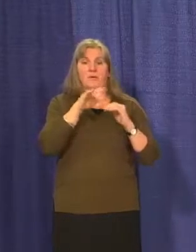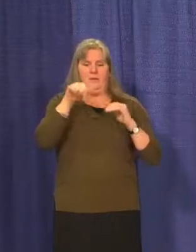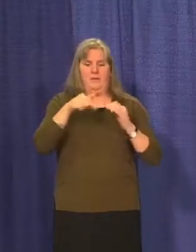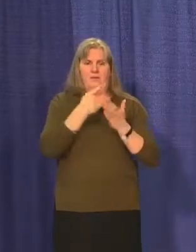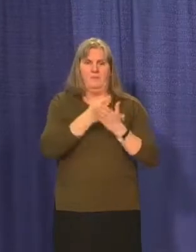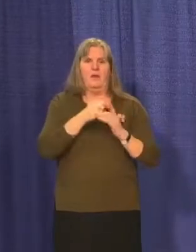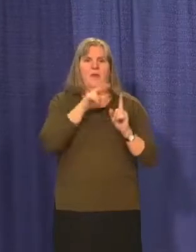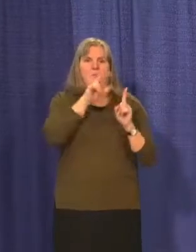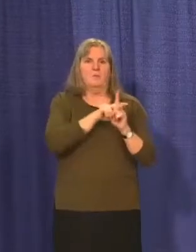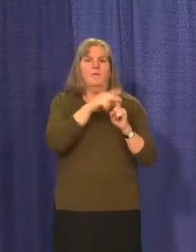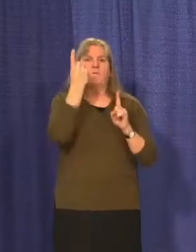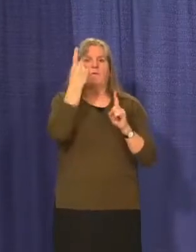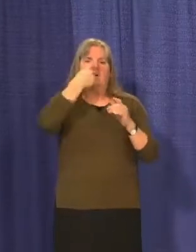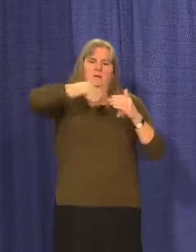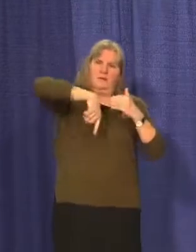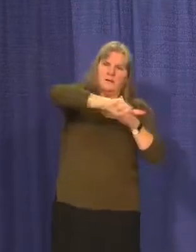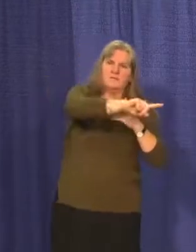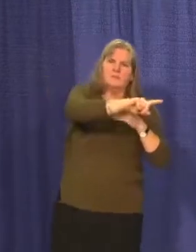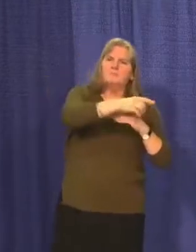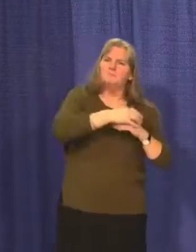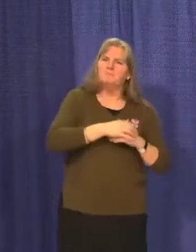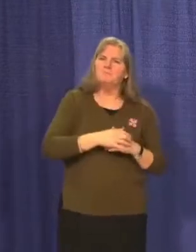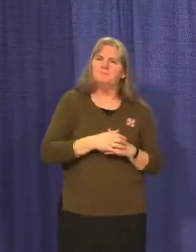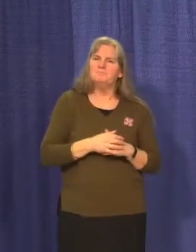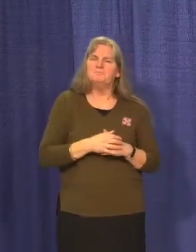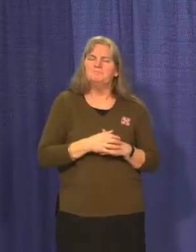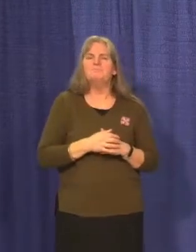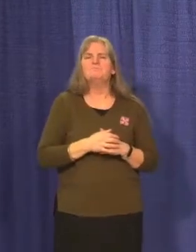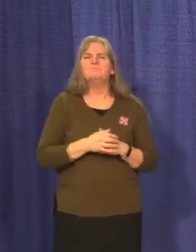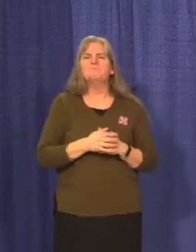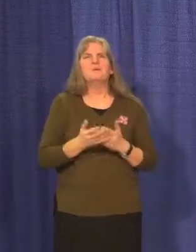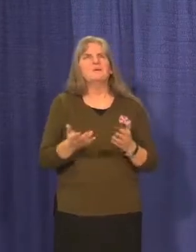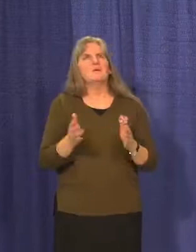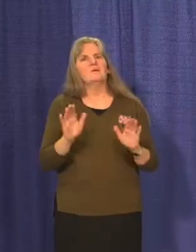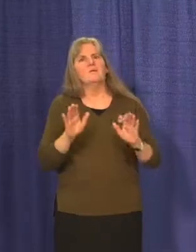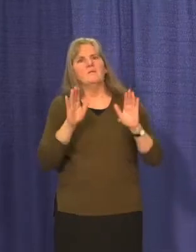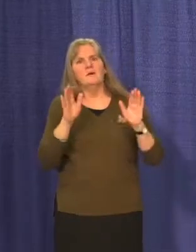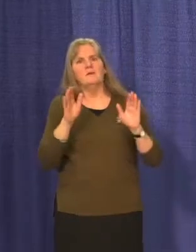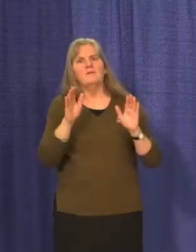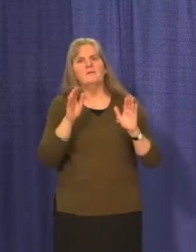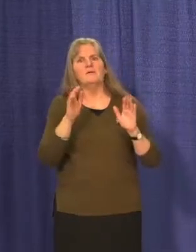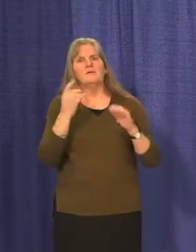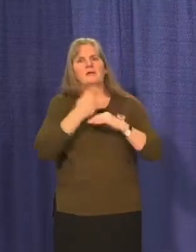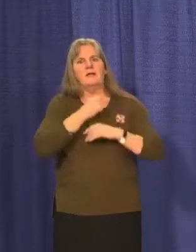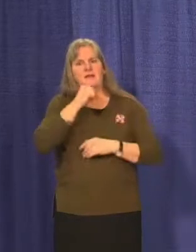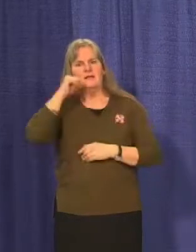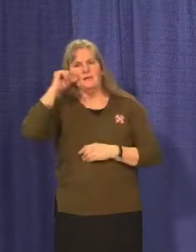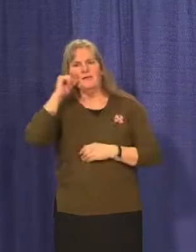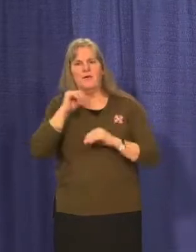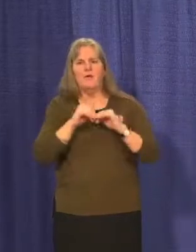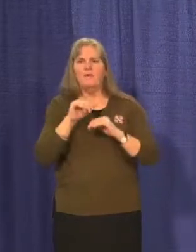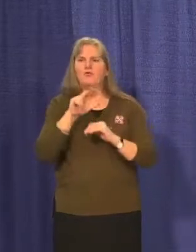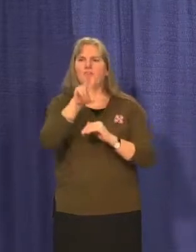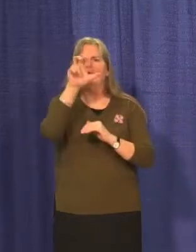older can book this week for appointments next week. What a great day we had yesterday.